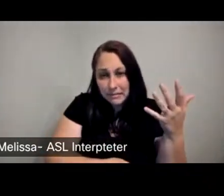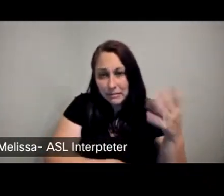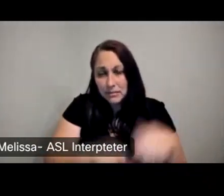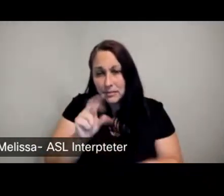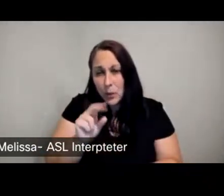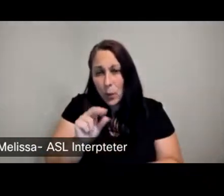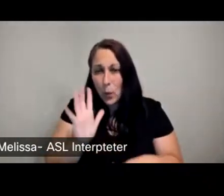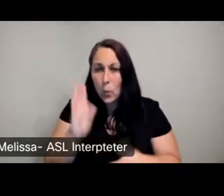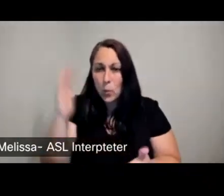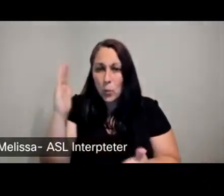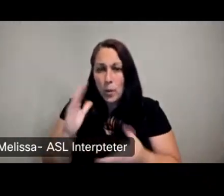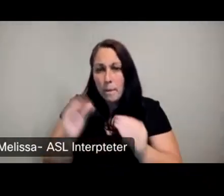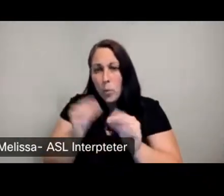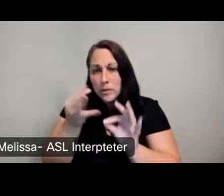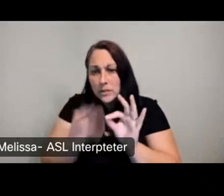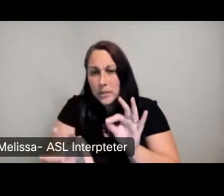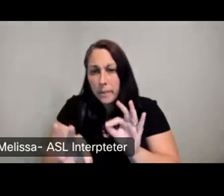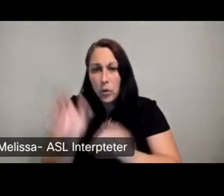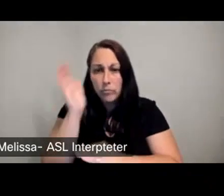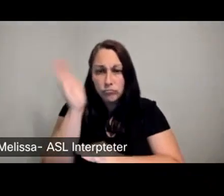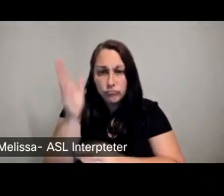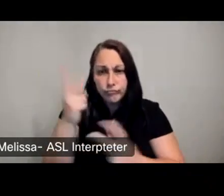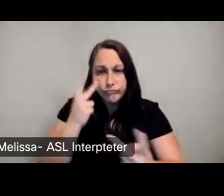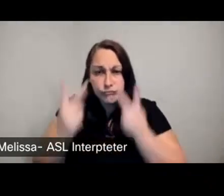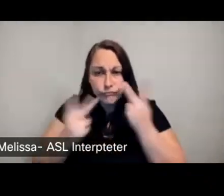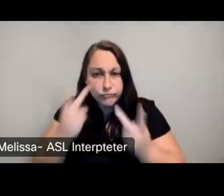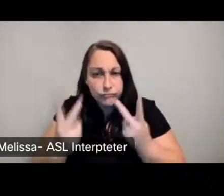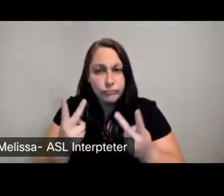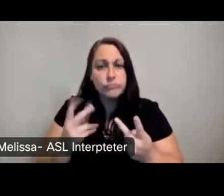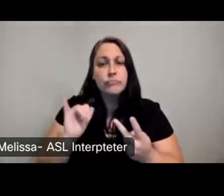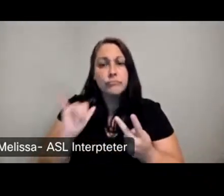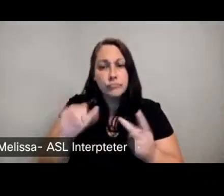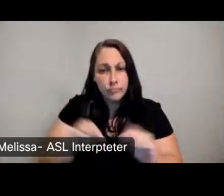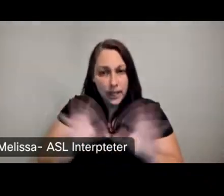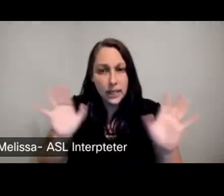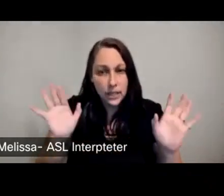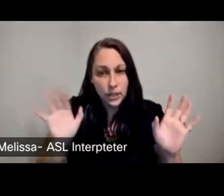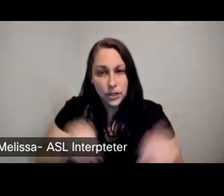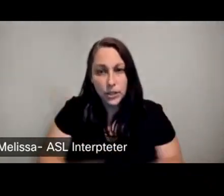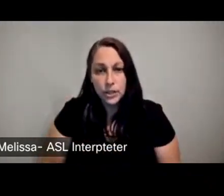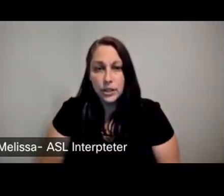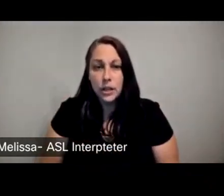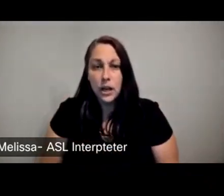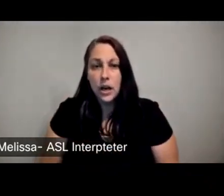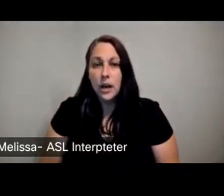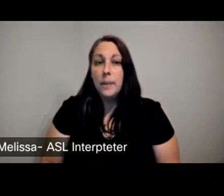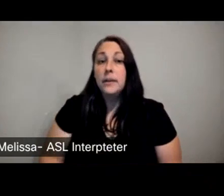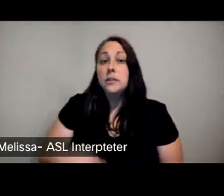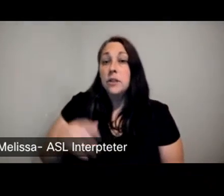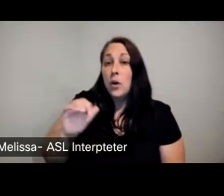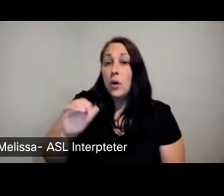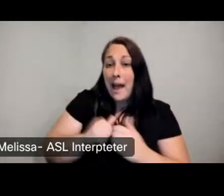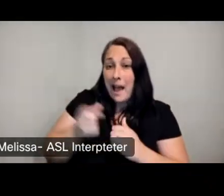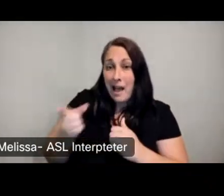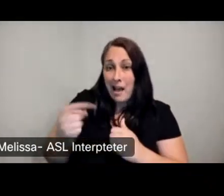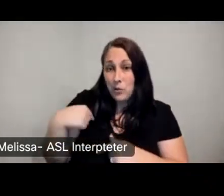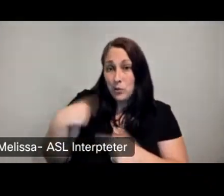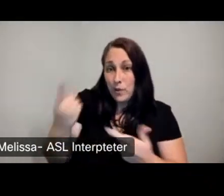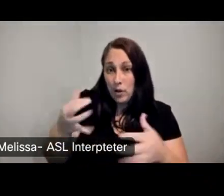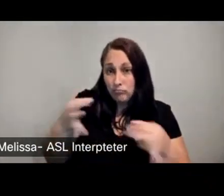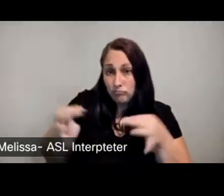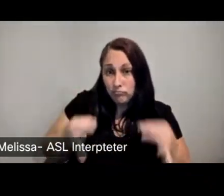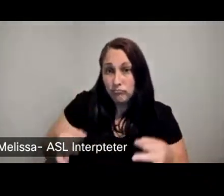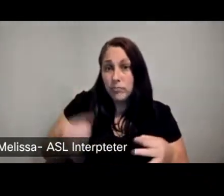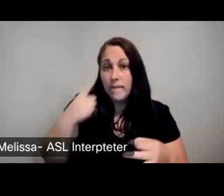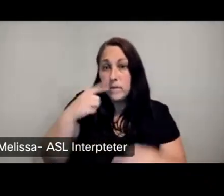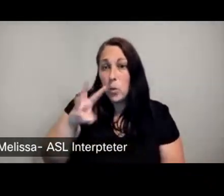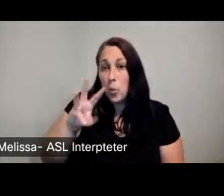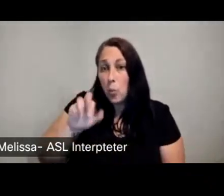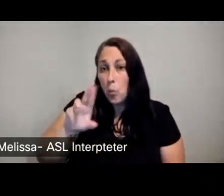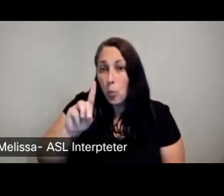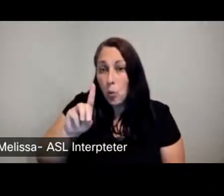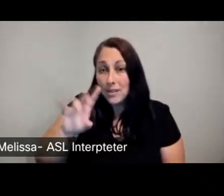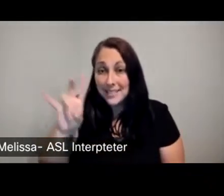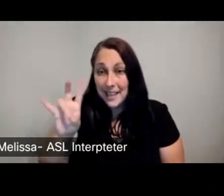understand as um Mr wayas has been explaining um for Ward seven uh why it's taken so long and uh